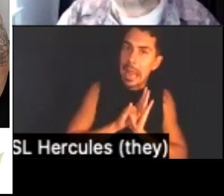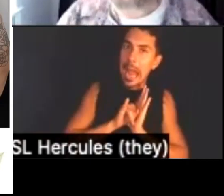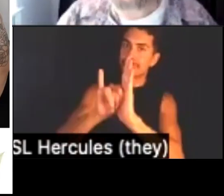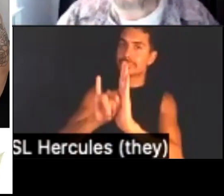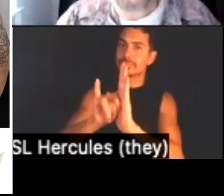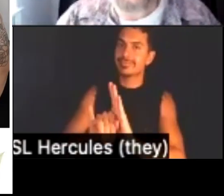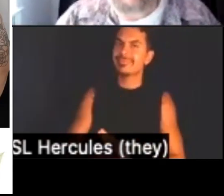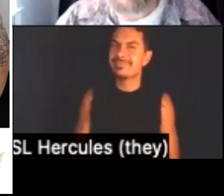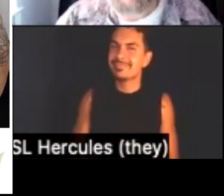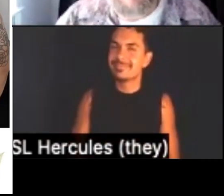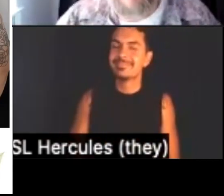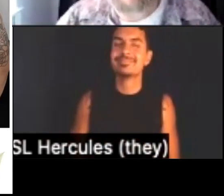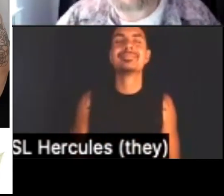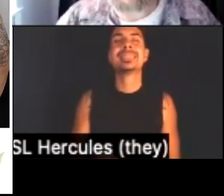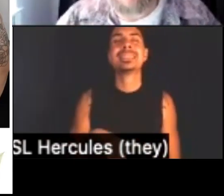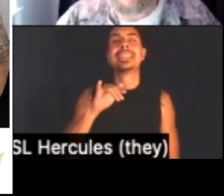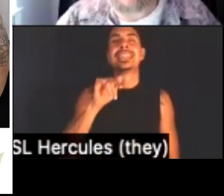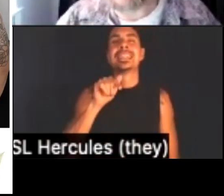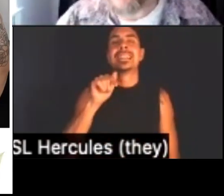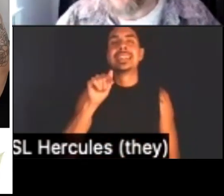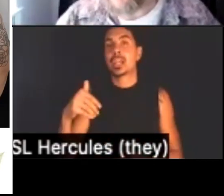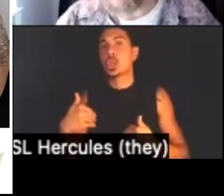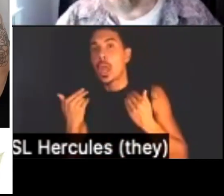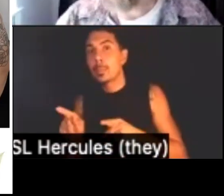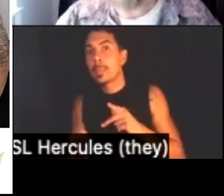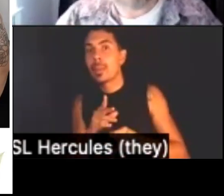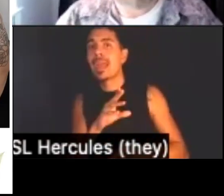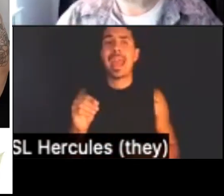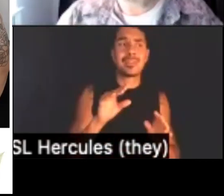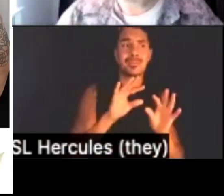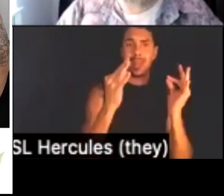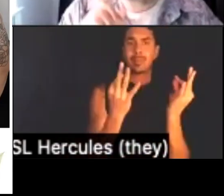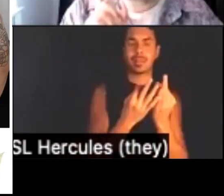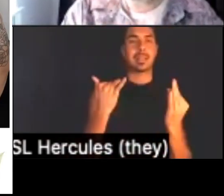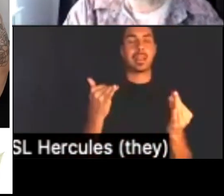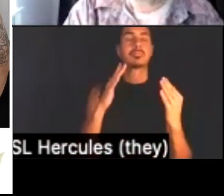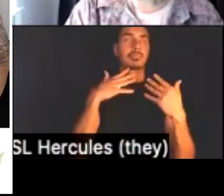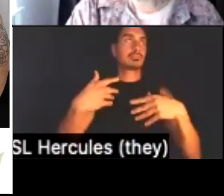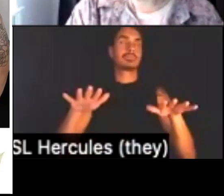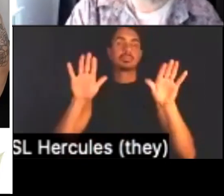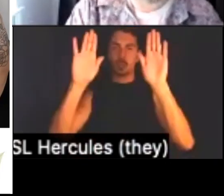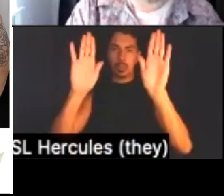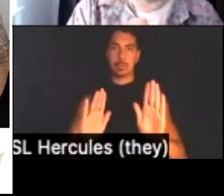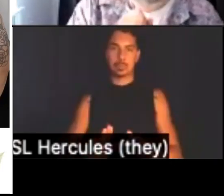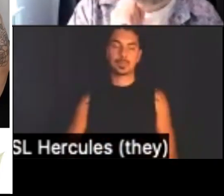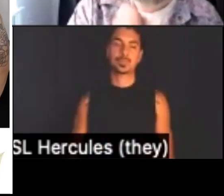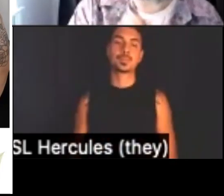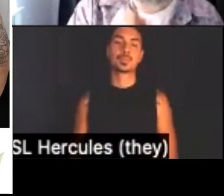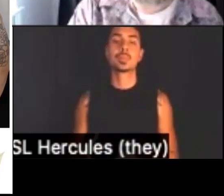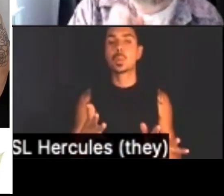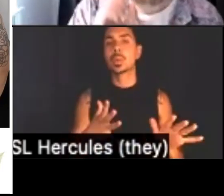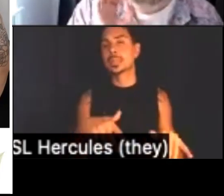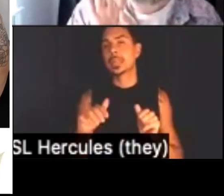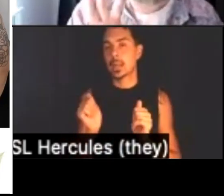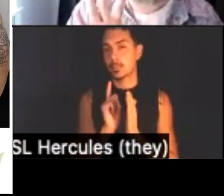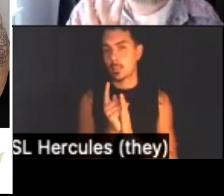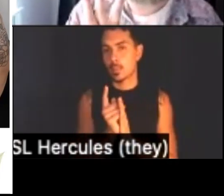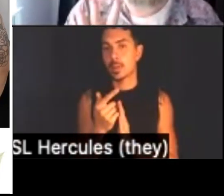and the parents are just incredible. I want to take a moment. I am aware that it's four minutes